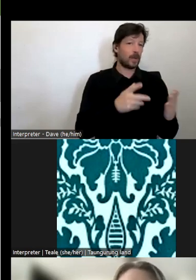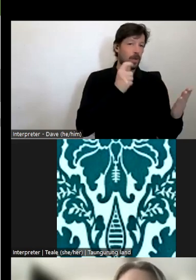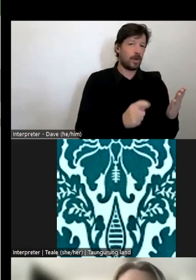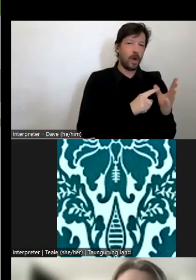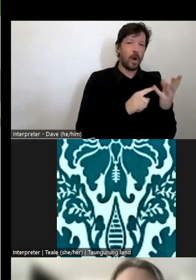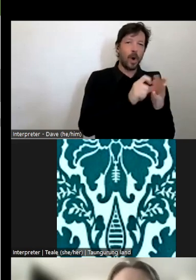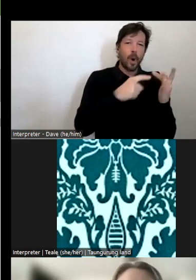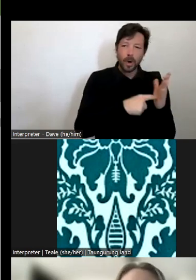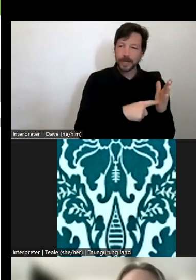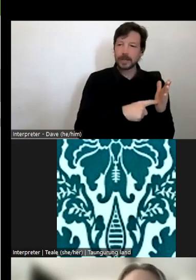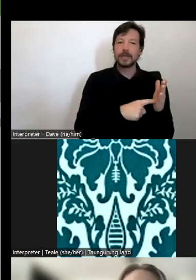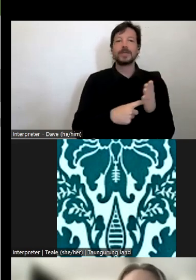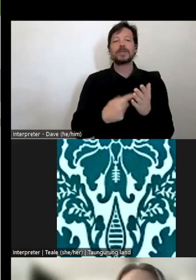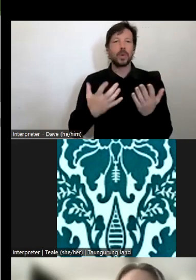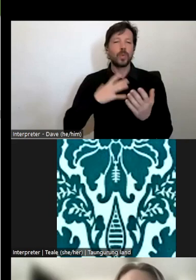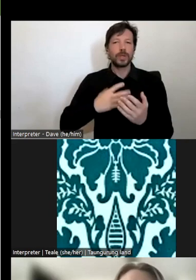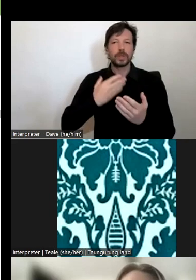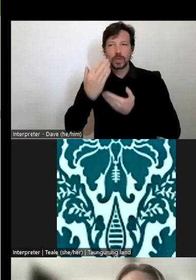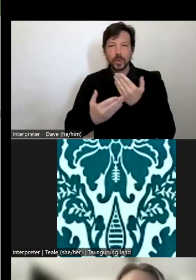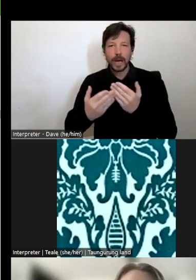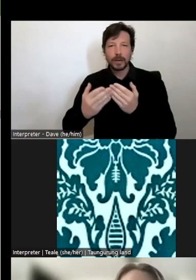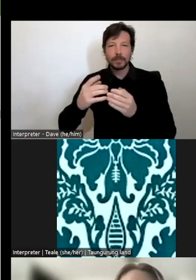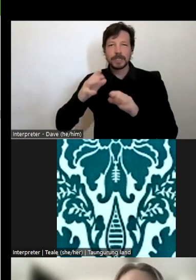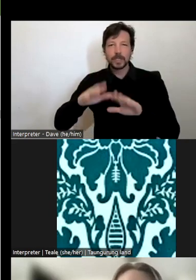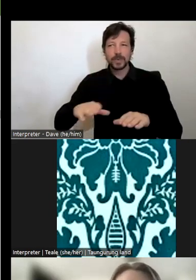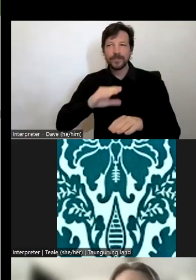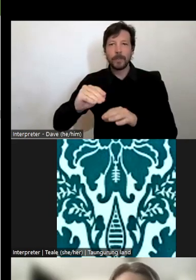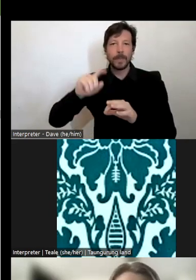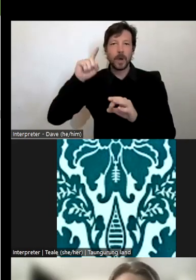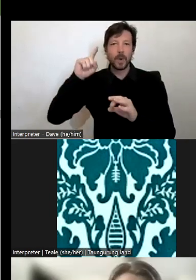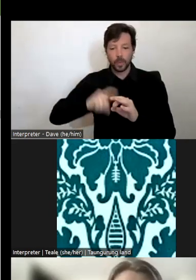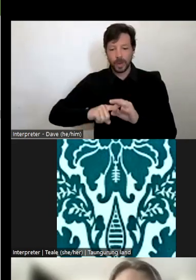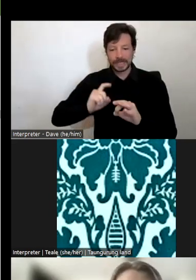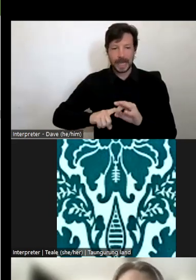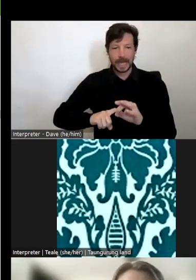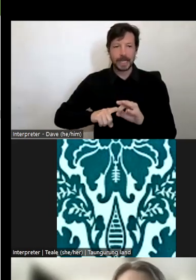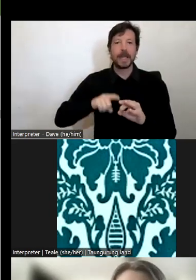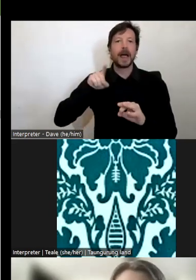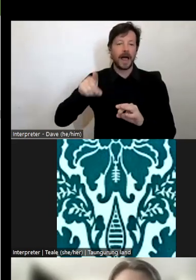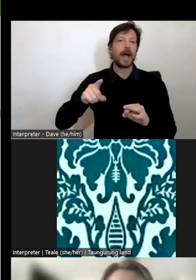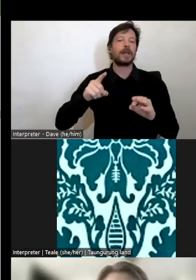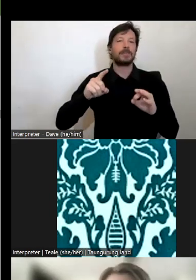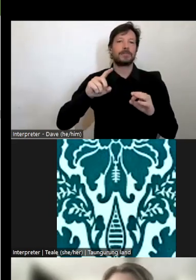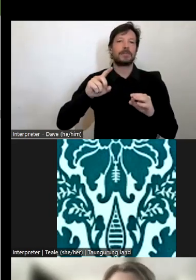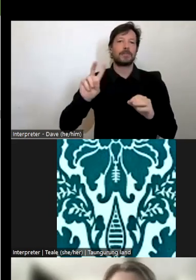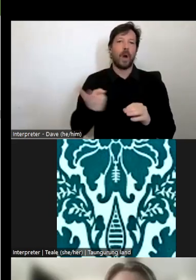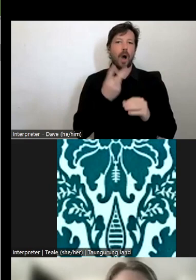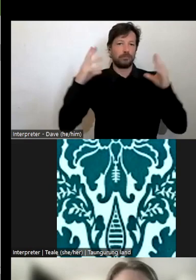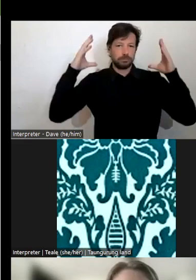from Queensland who'd had this investigation for bilateral sensorineural hearing loss, so that's both sides,